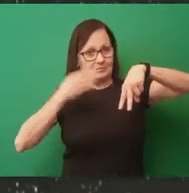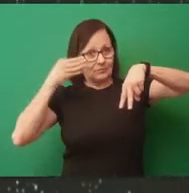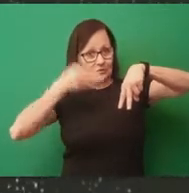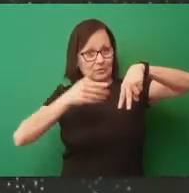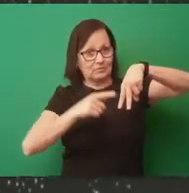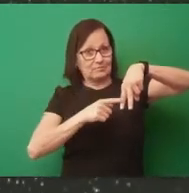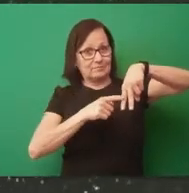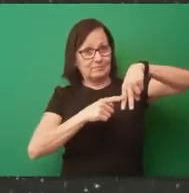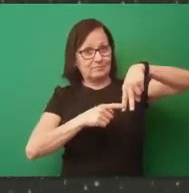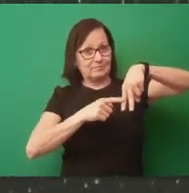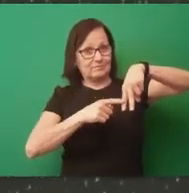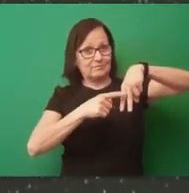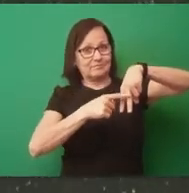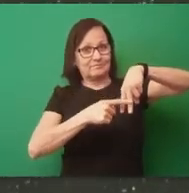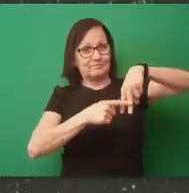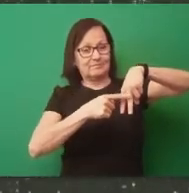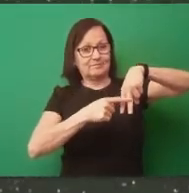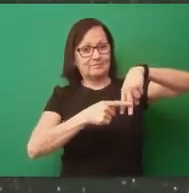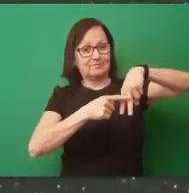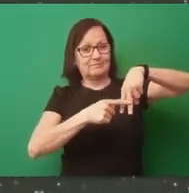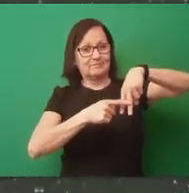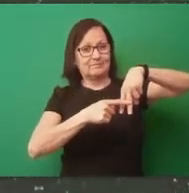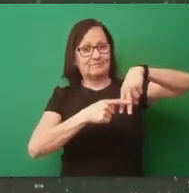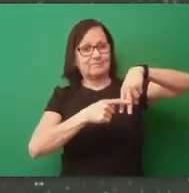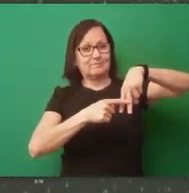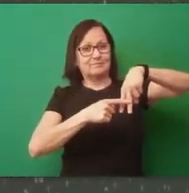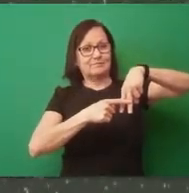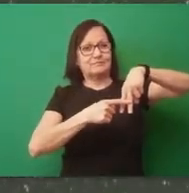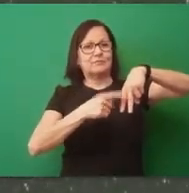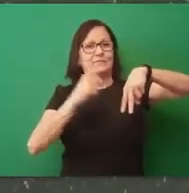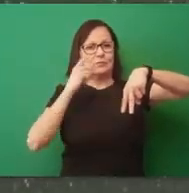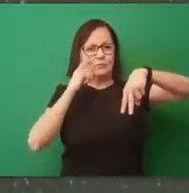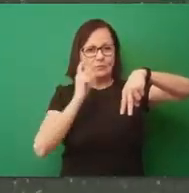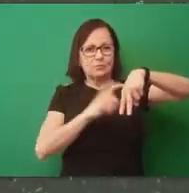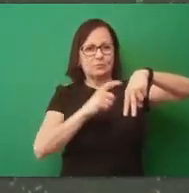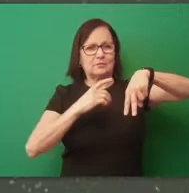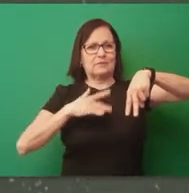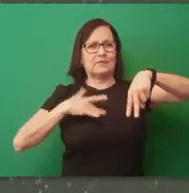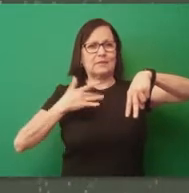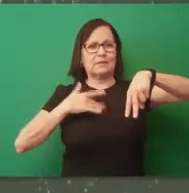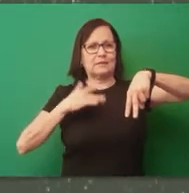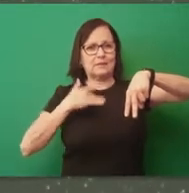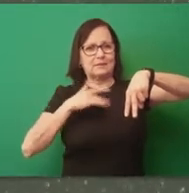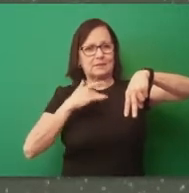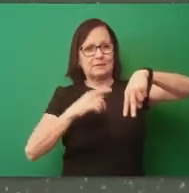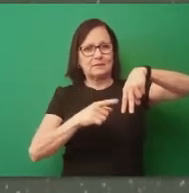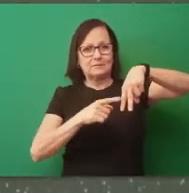As you inhale, noticing any sensations in your lower legs.